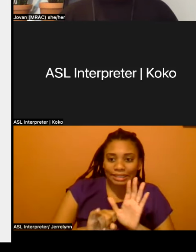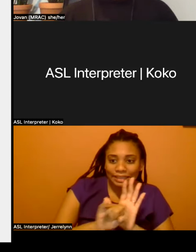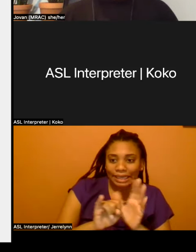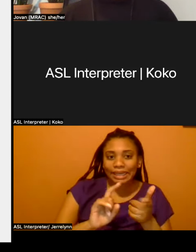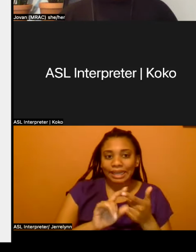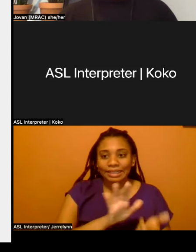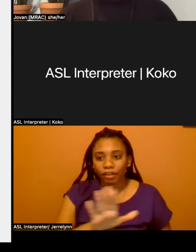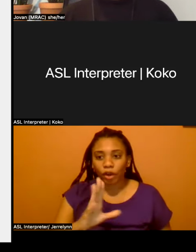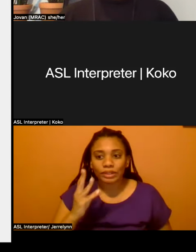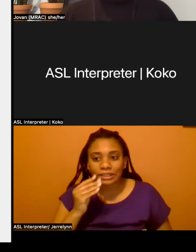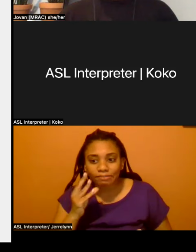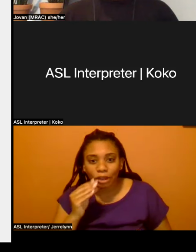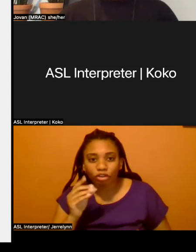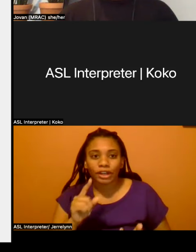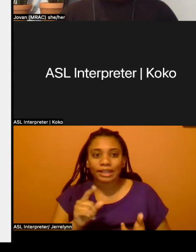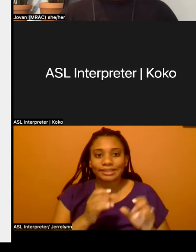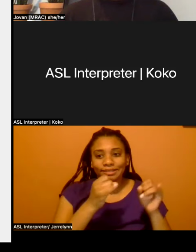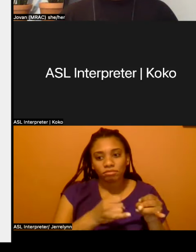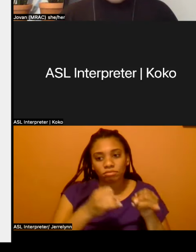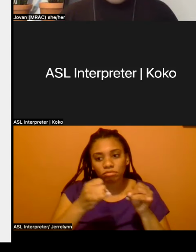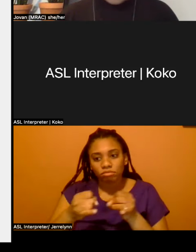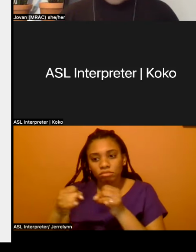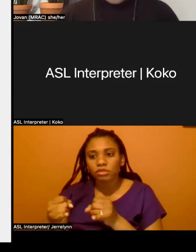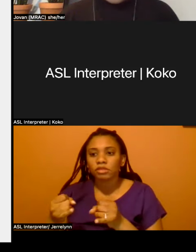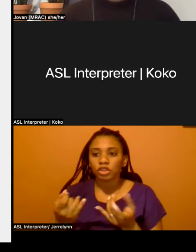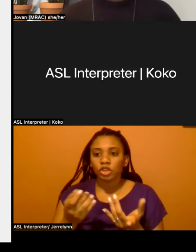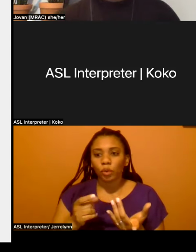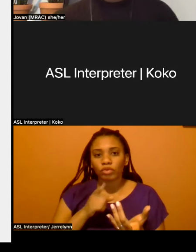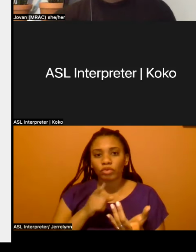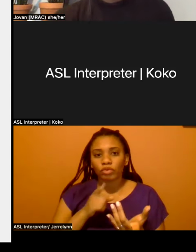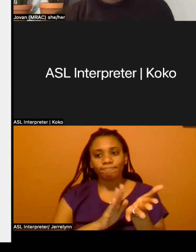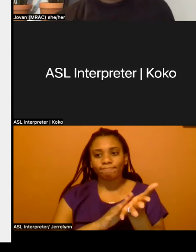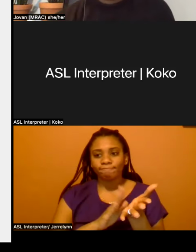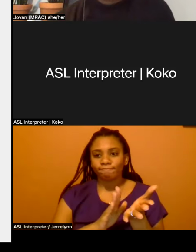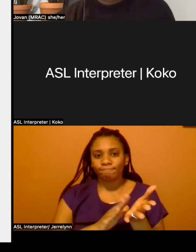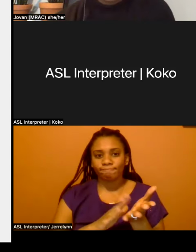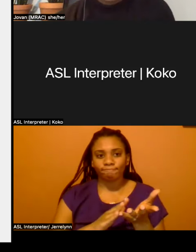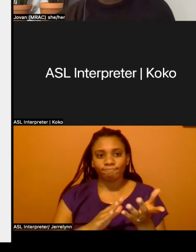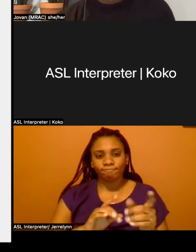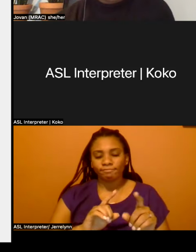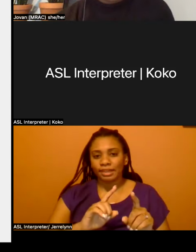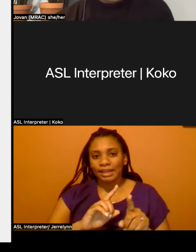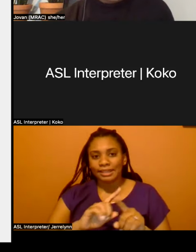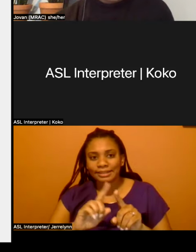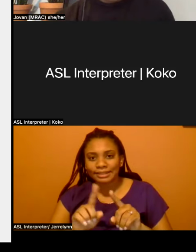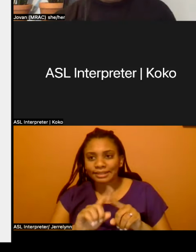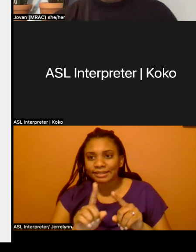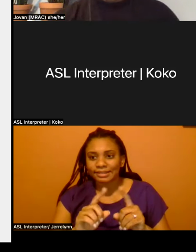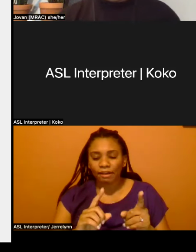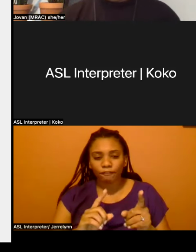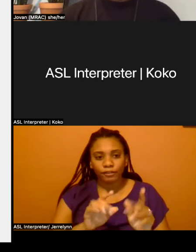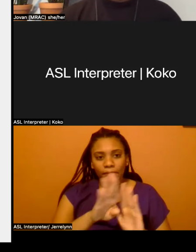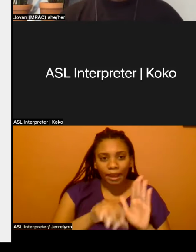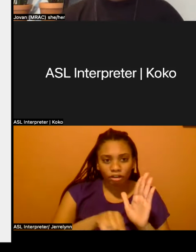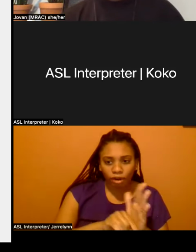We celebrate intersectionality and are fully committed to honoring the complexity of marginalized identities.